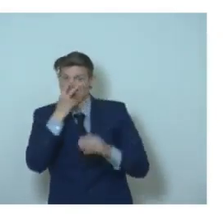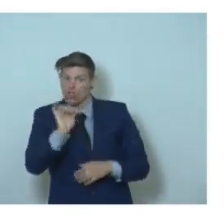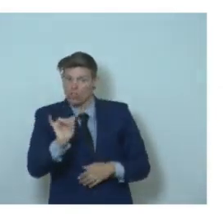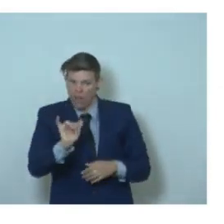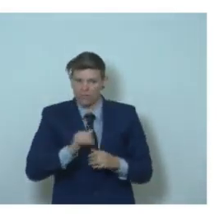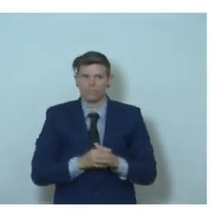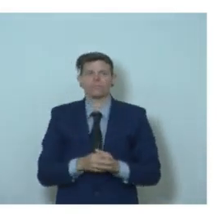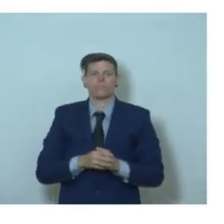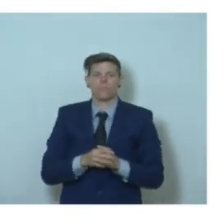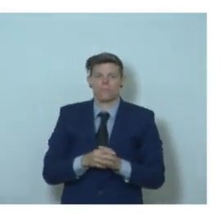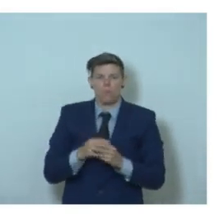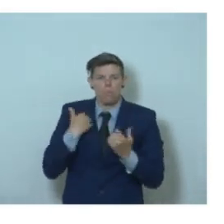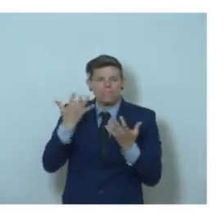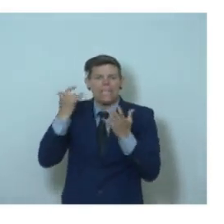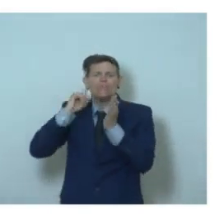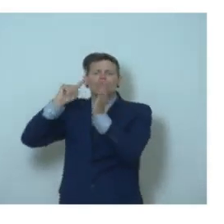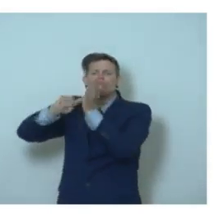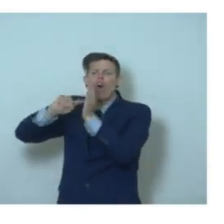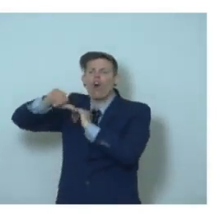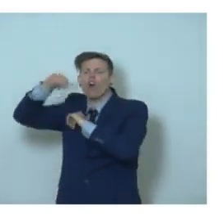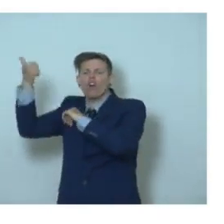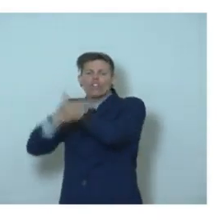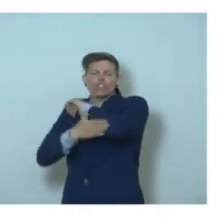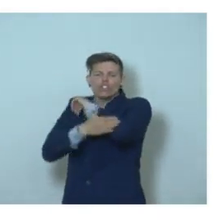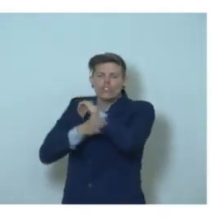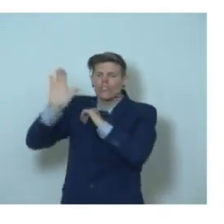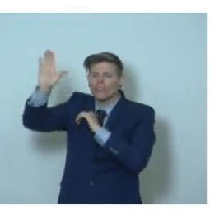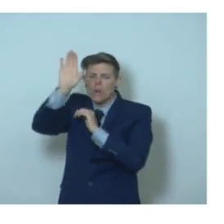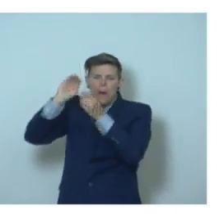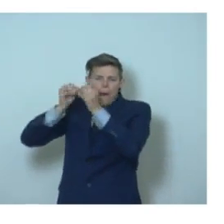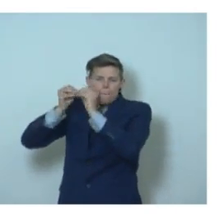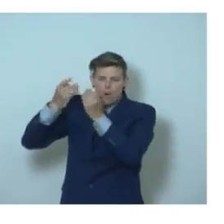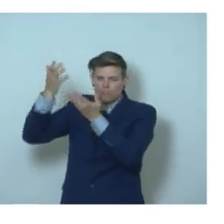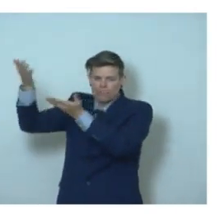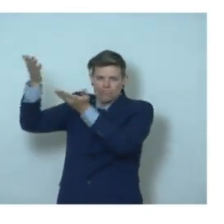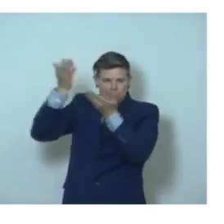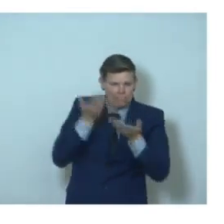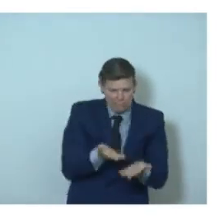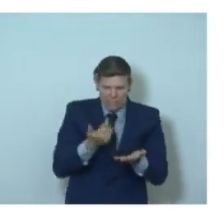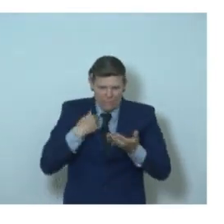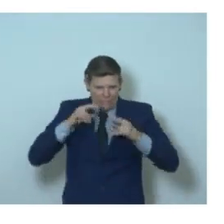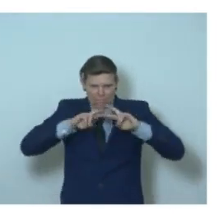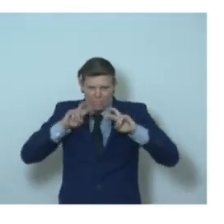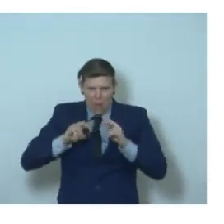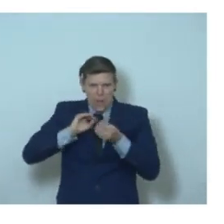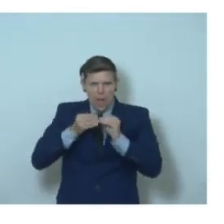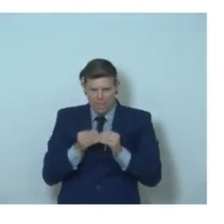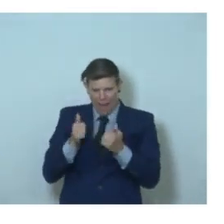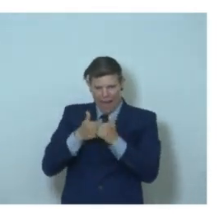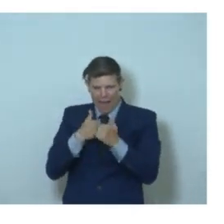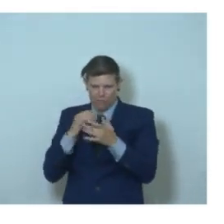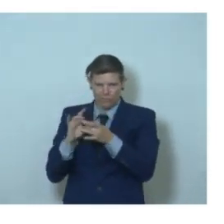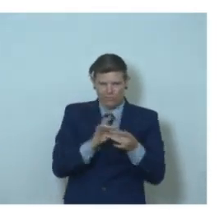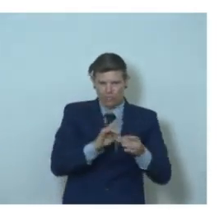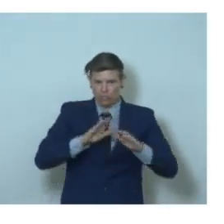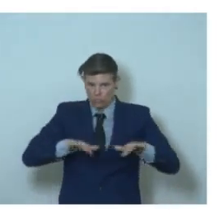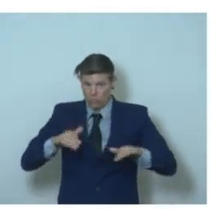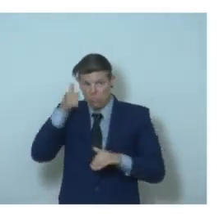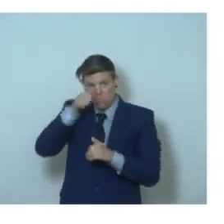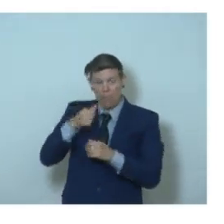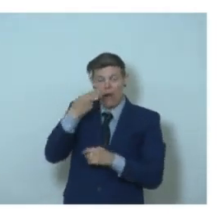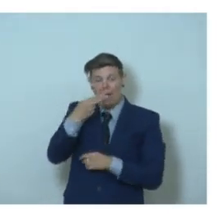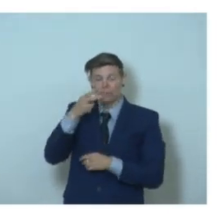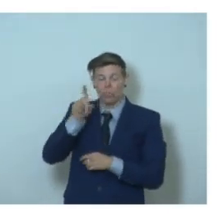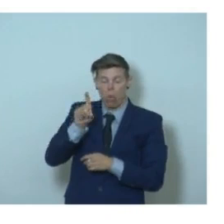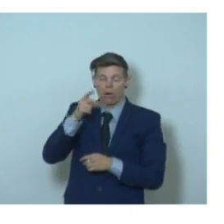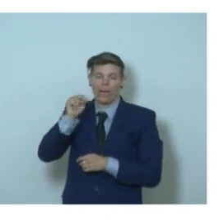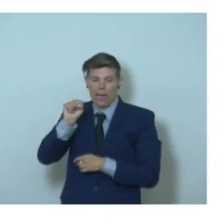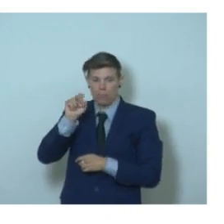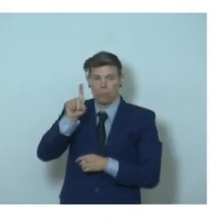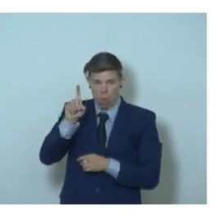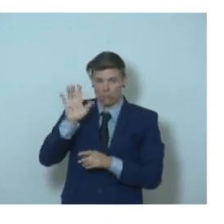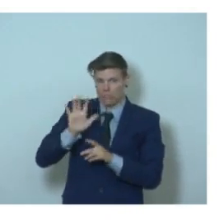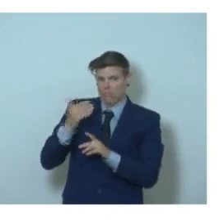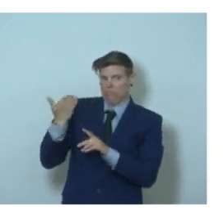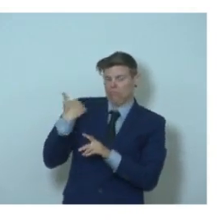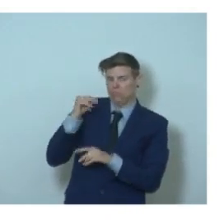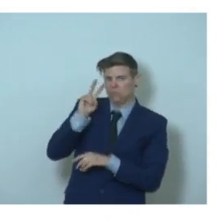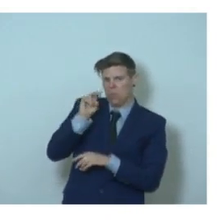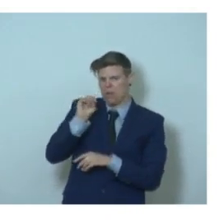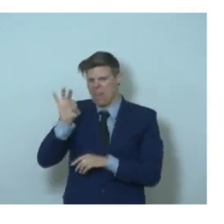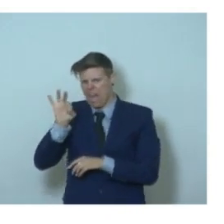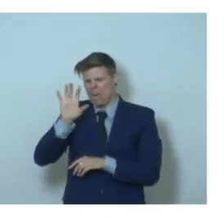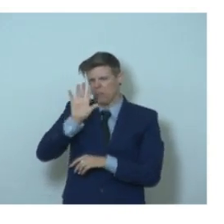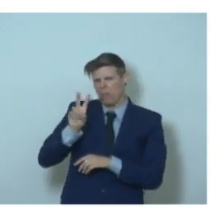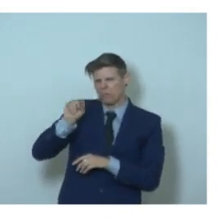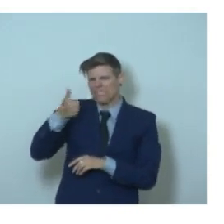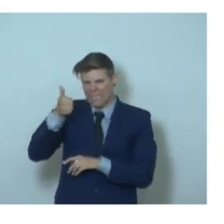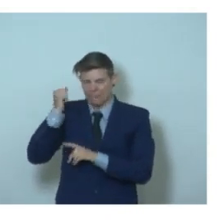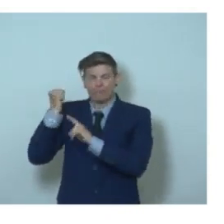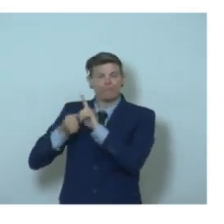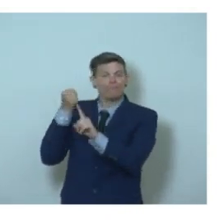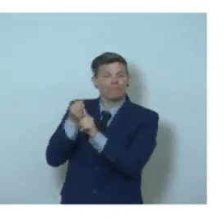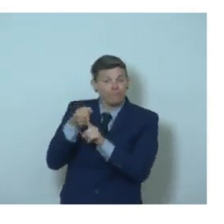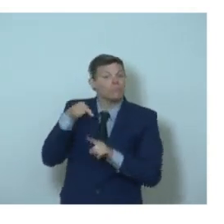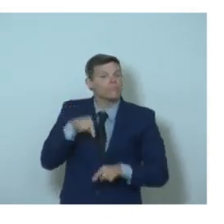LOOKING AT REOPENING SCHOOLS LATER THIS SUMMER, AND WE’RE HOPING THAT WE GET DATA FROM OTHER COUNTRIES THAT GIVES US MORE INSIGHT INTO WHAT THOSE DYNAMICS ARE THOSE OF YOU WHO